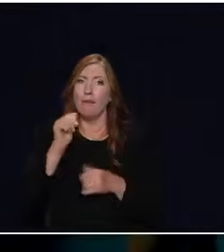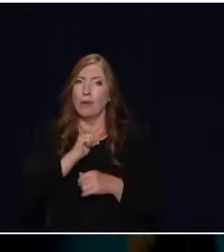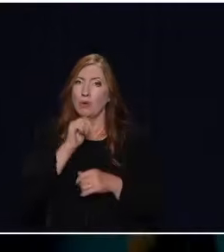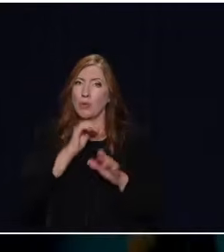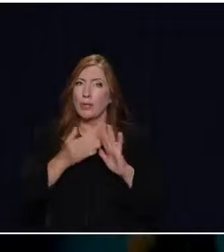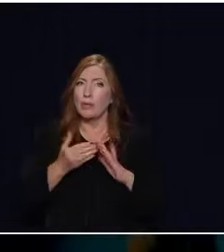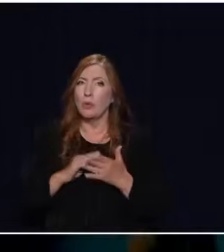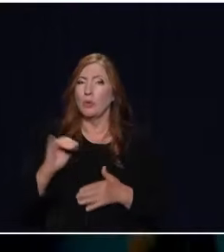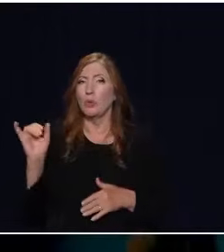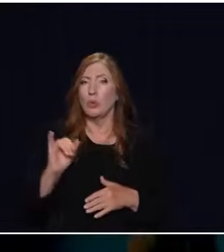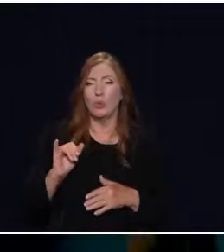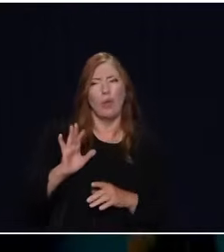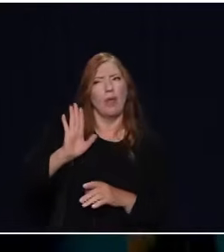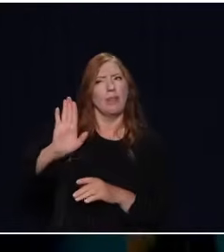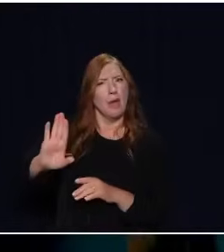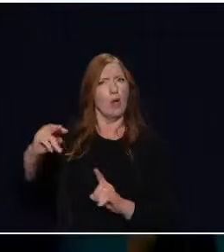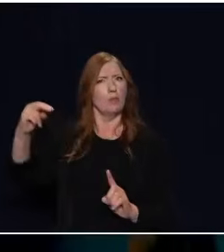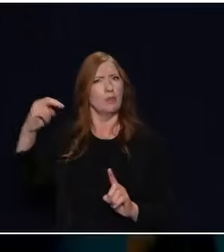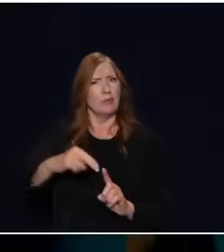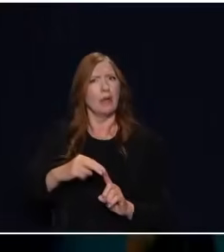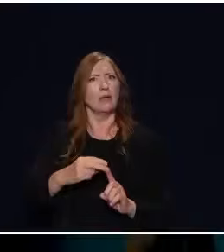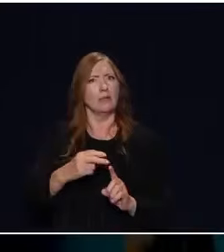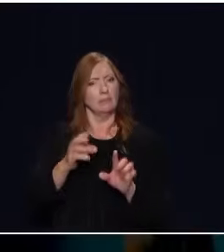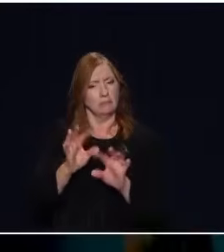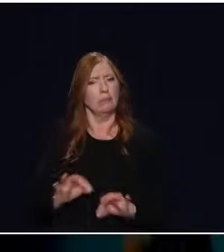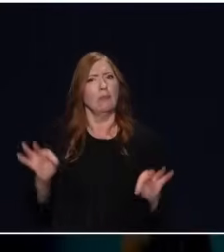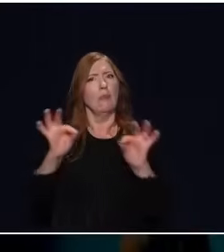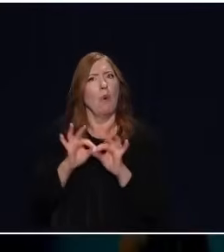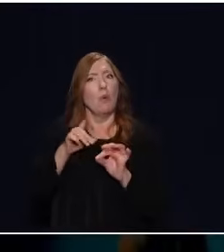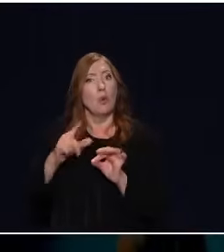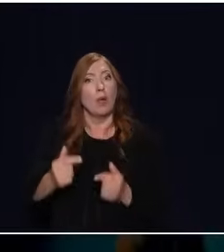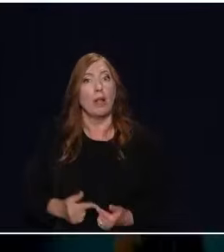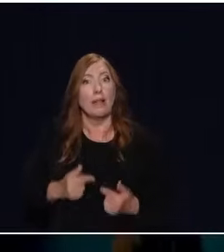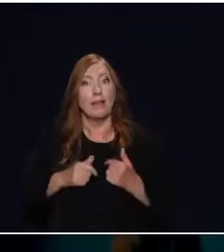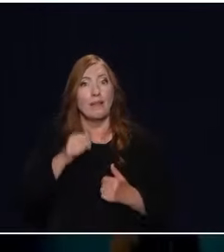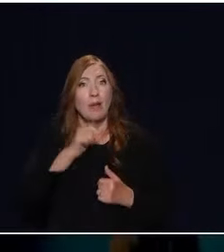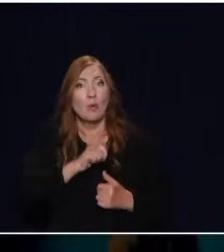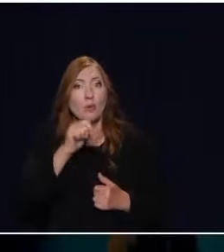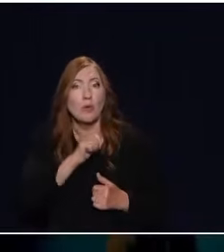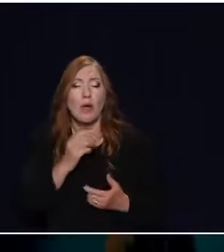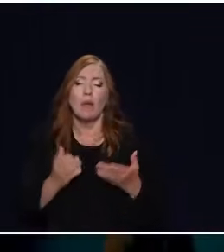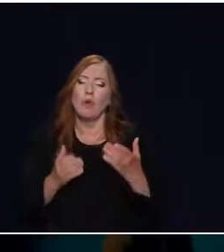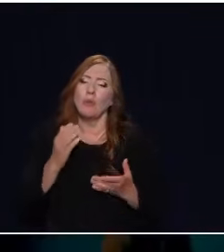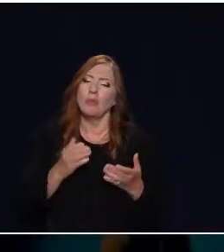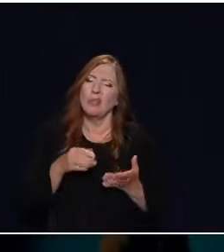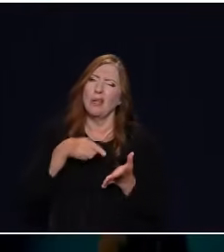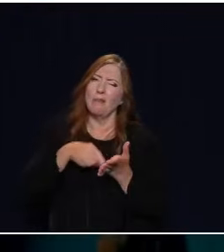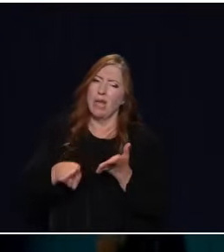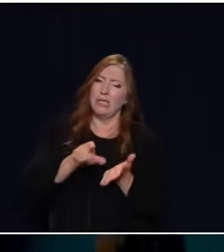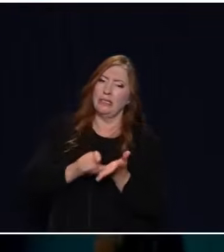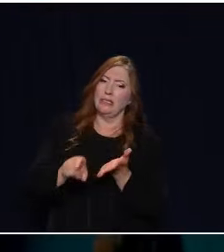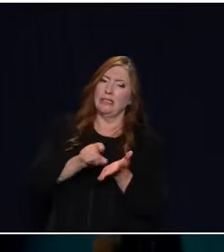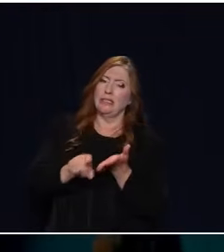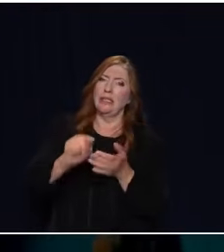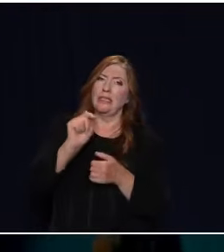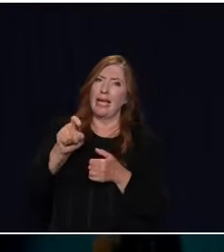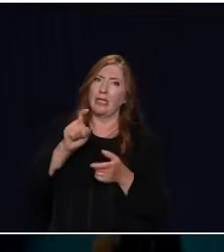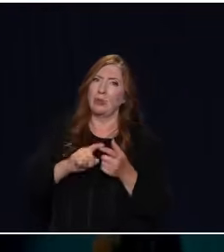SURE. THERE ARE A WHOLE LOT OF THEM OUT THERE. IT IS GREAT. THEY ARE PART OF OUR ARIZONA COMMUNITY.